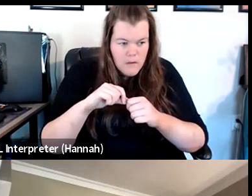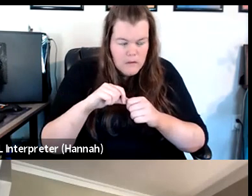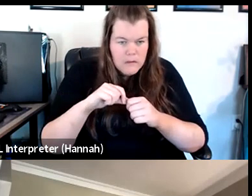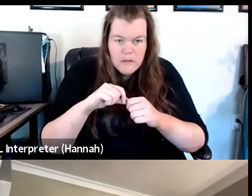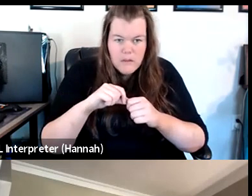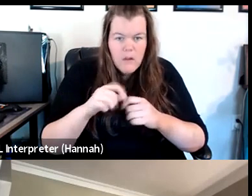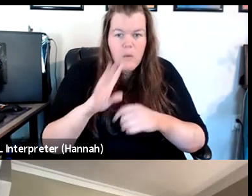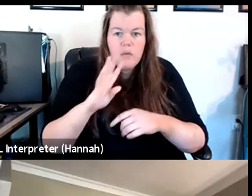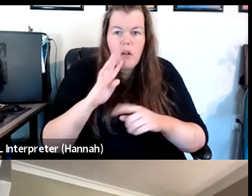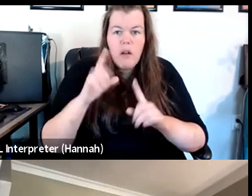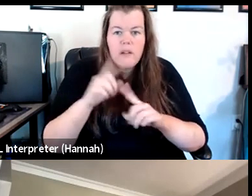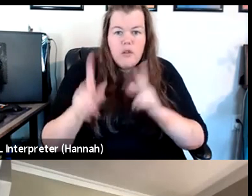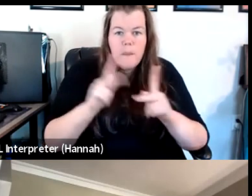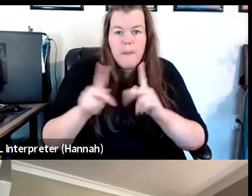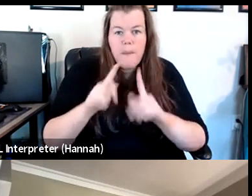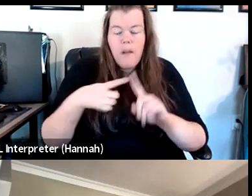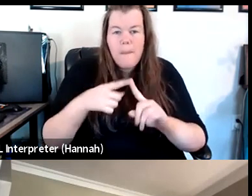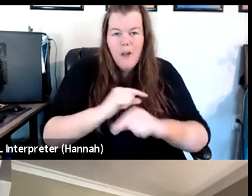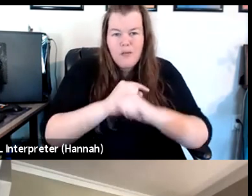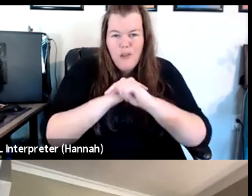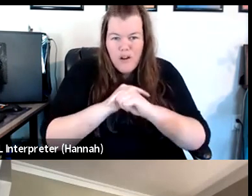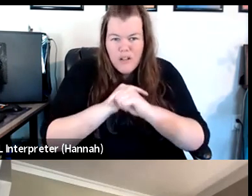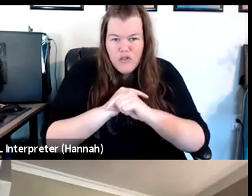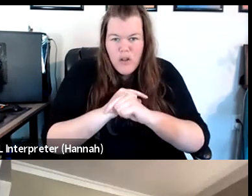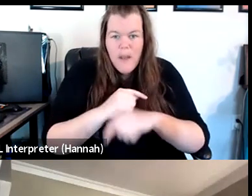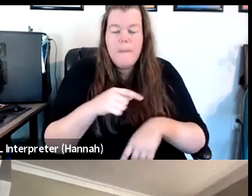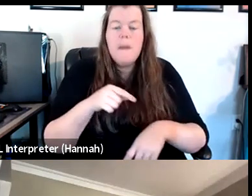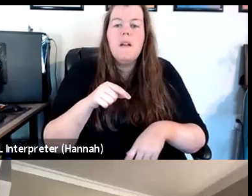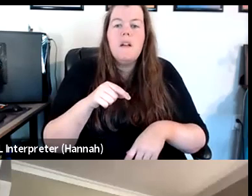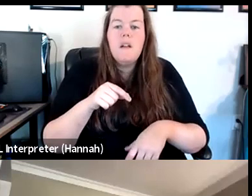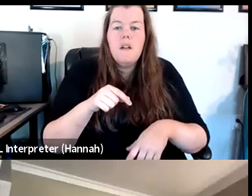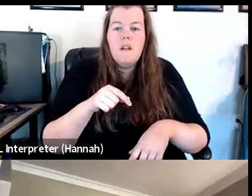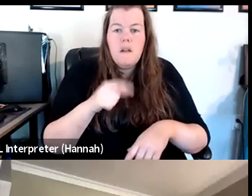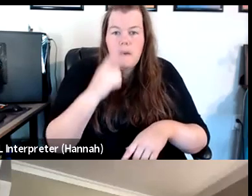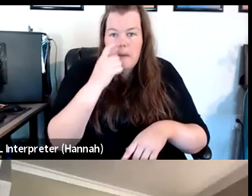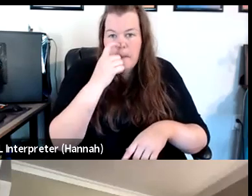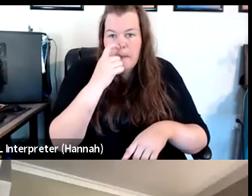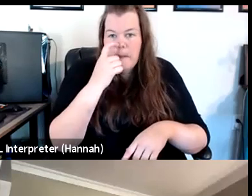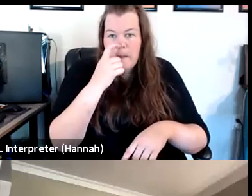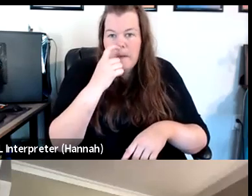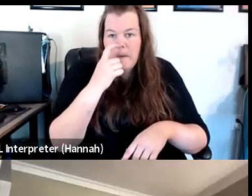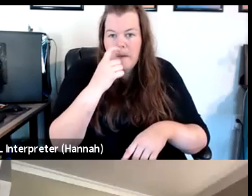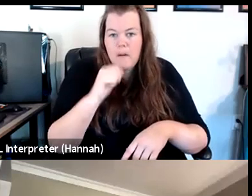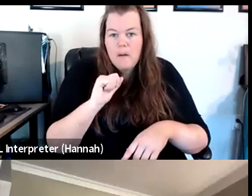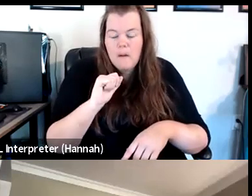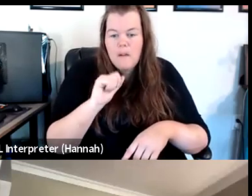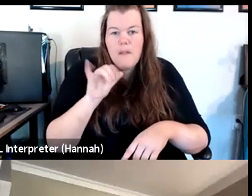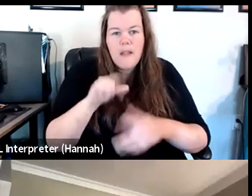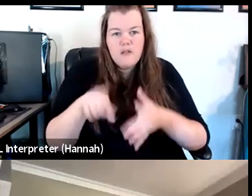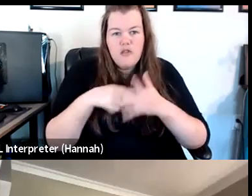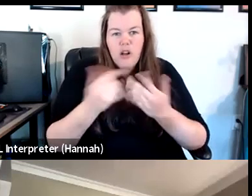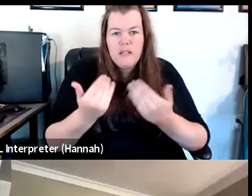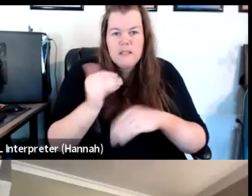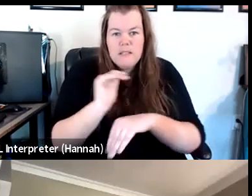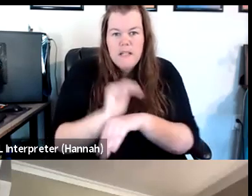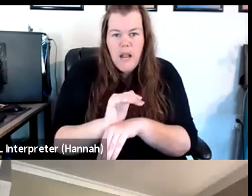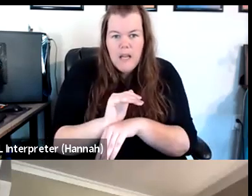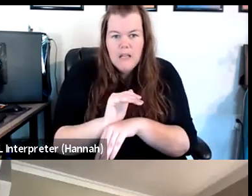about guardianship it's a cctv class and it's actually started up tonight um we got a grant with